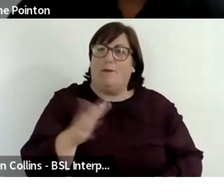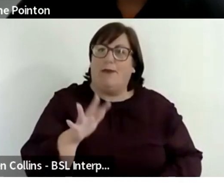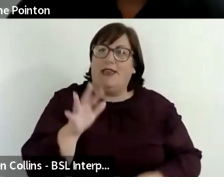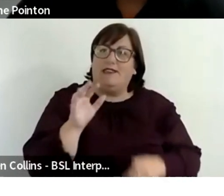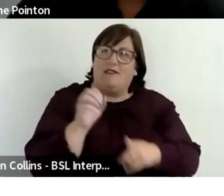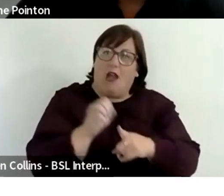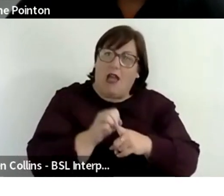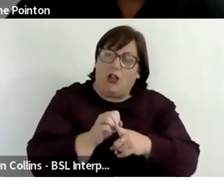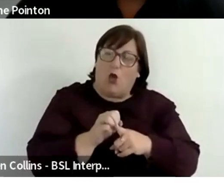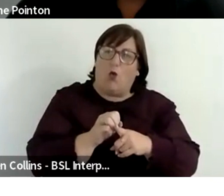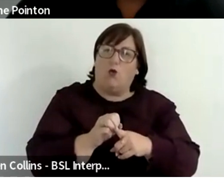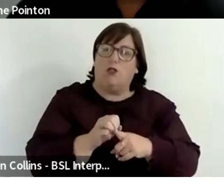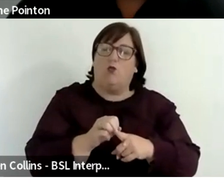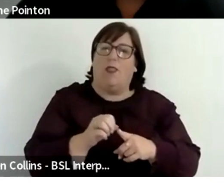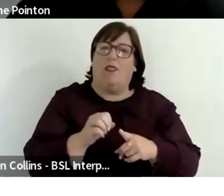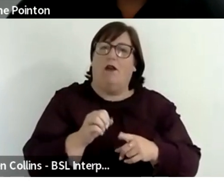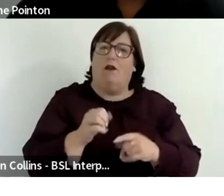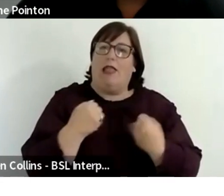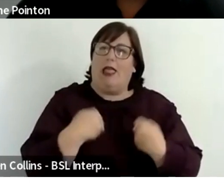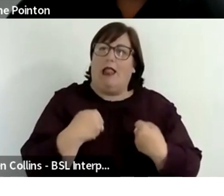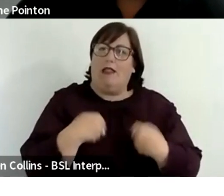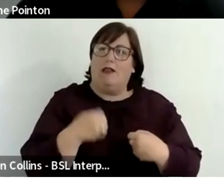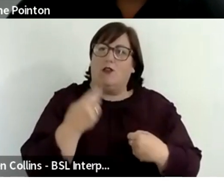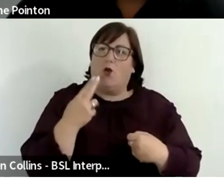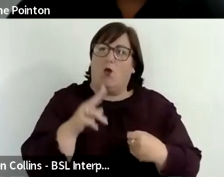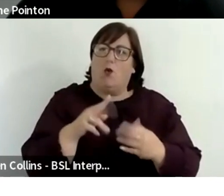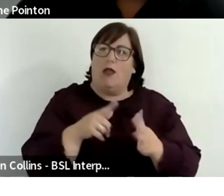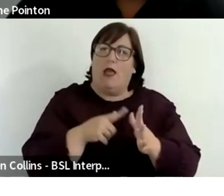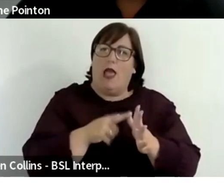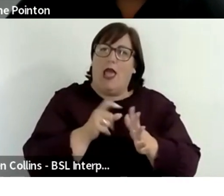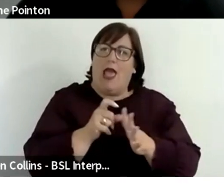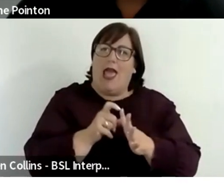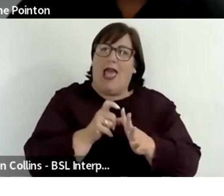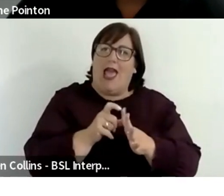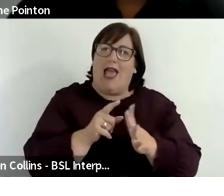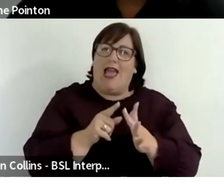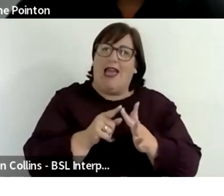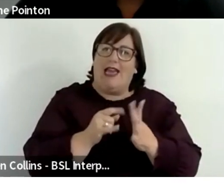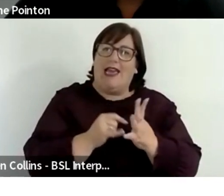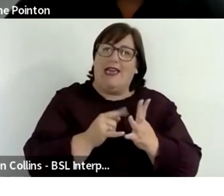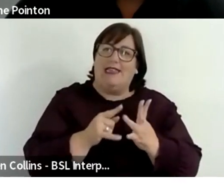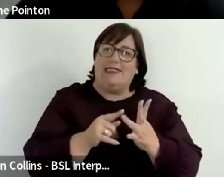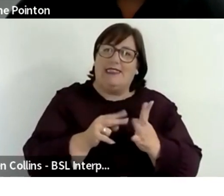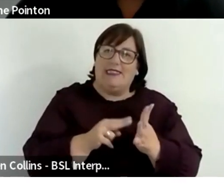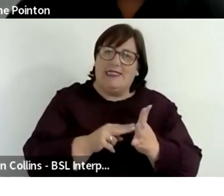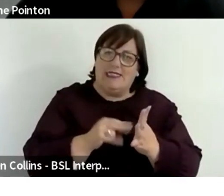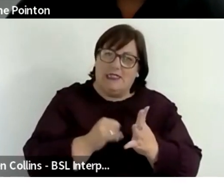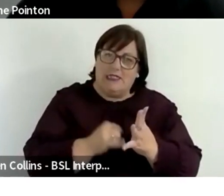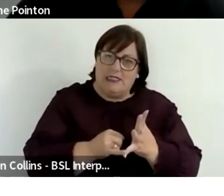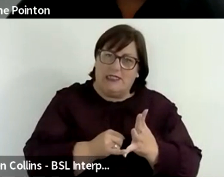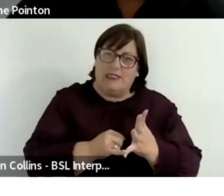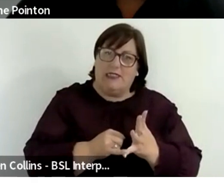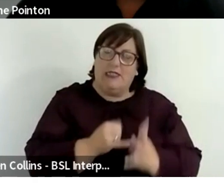disease, otherwise known as Adrienal insufficient, I don't make enough -- Adrenal insufficiency, I don't make